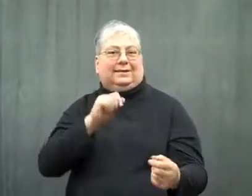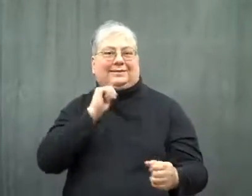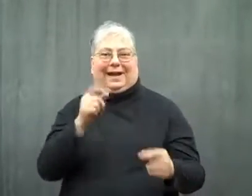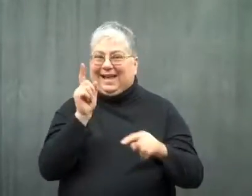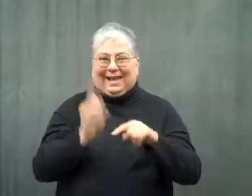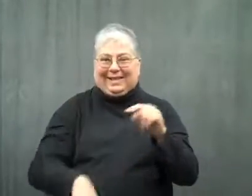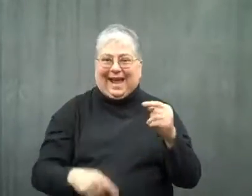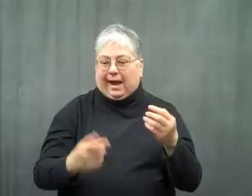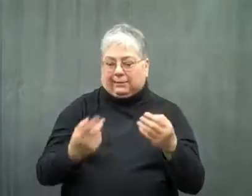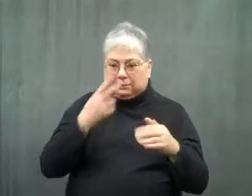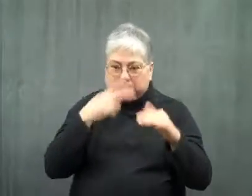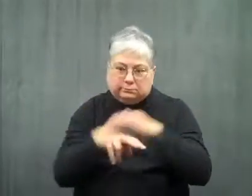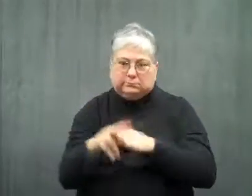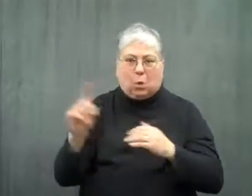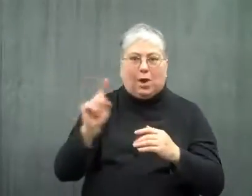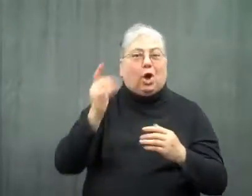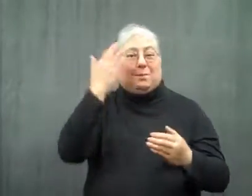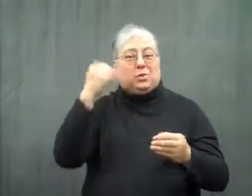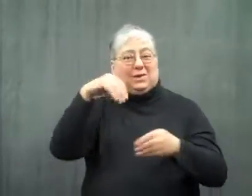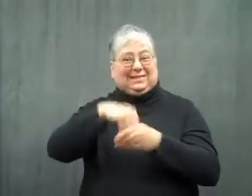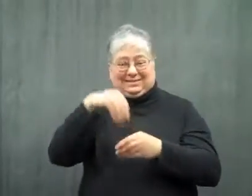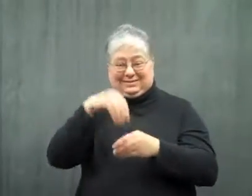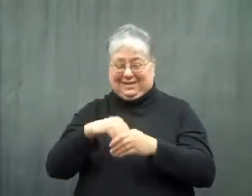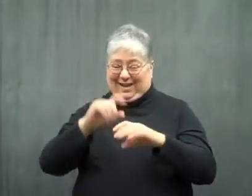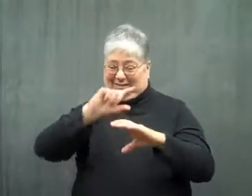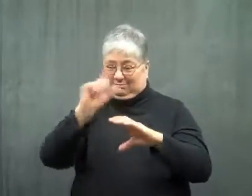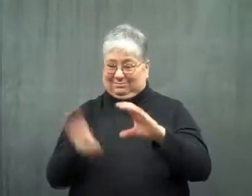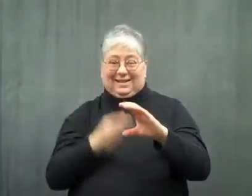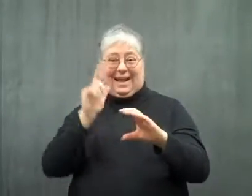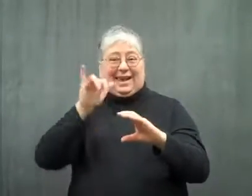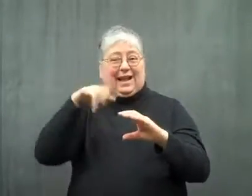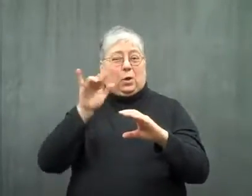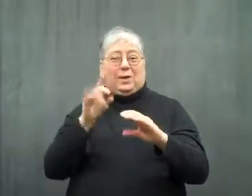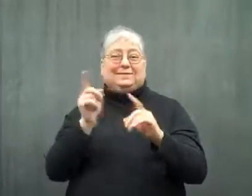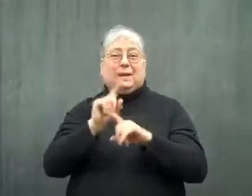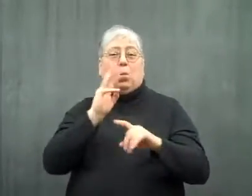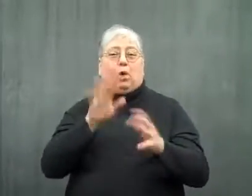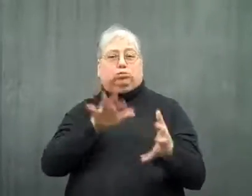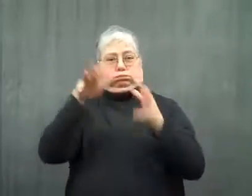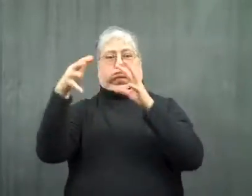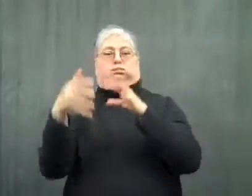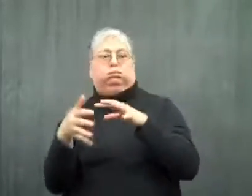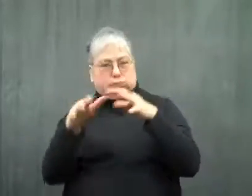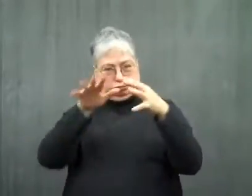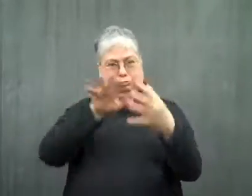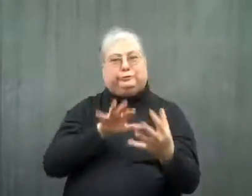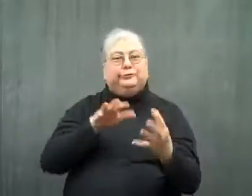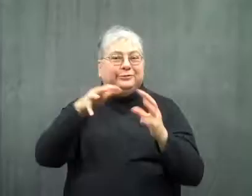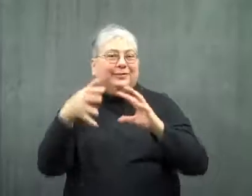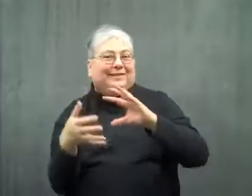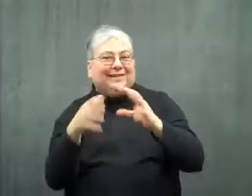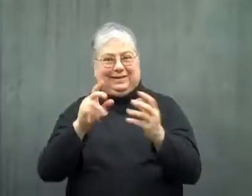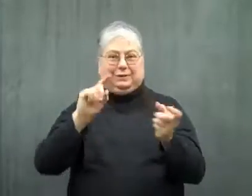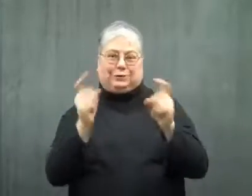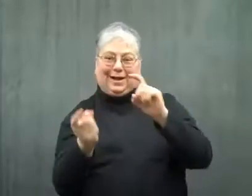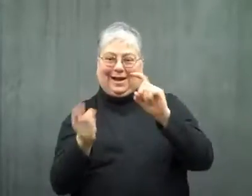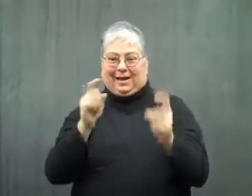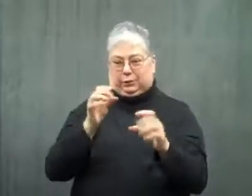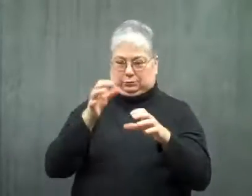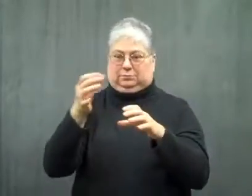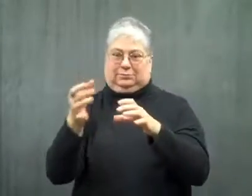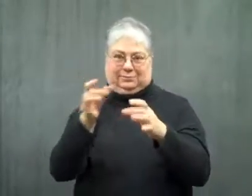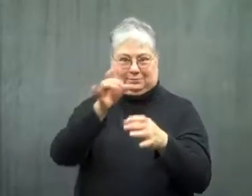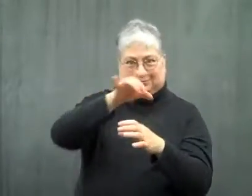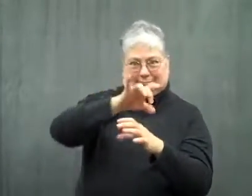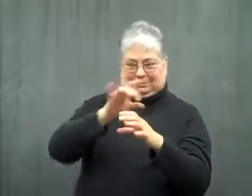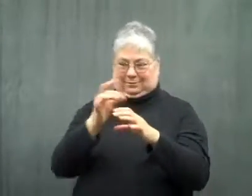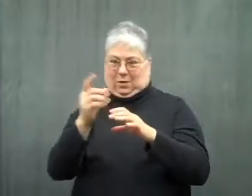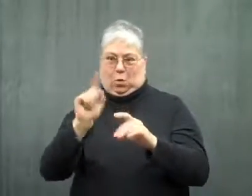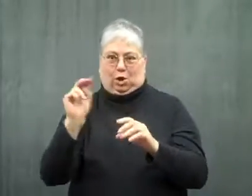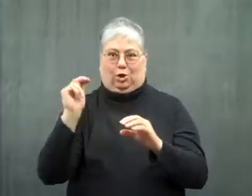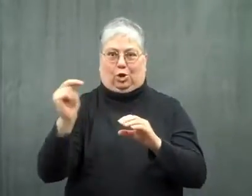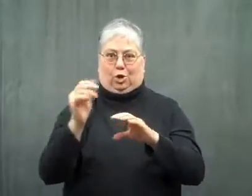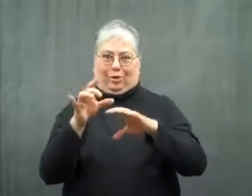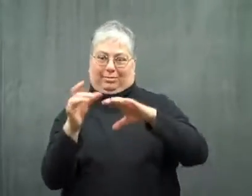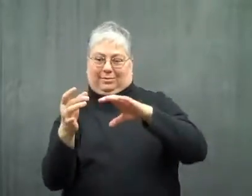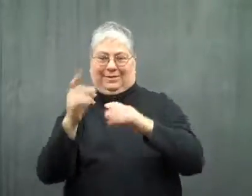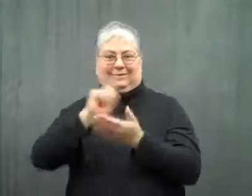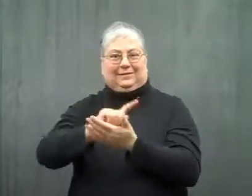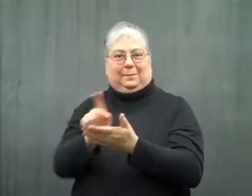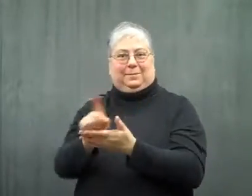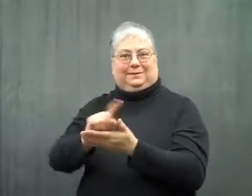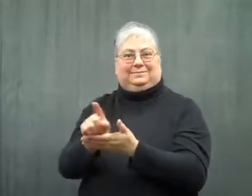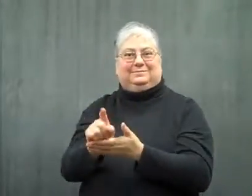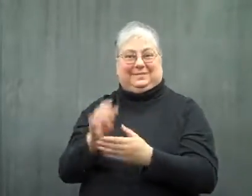It's unpredictable. The molten core sloshes around, and the magnetic north pole moves around.